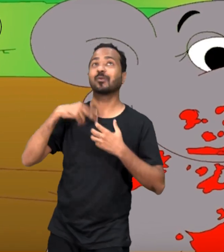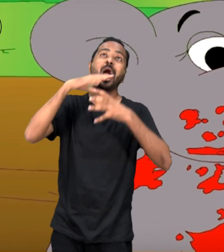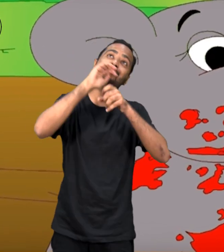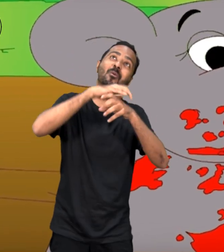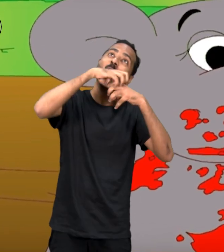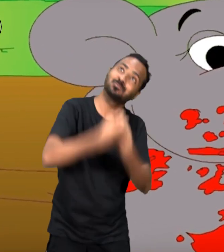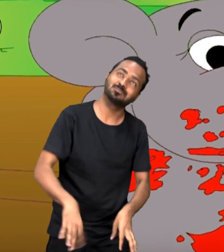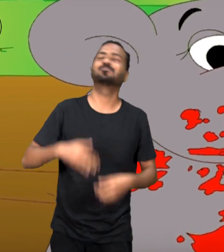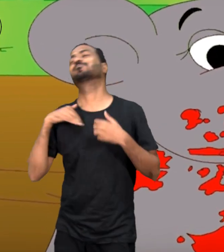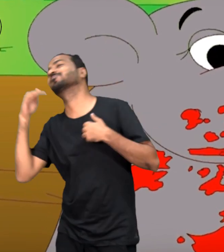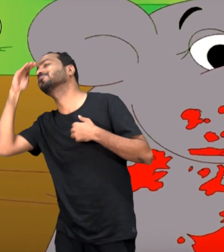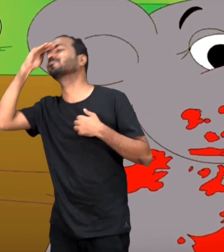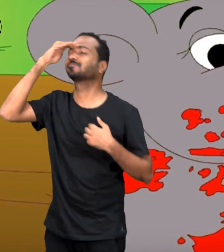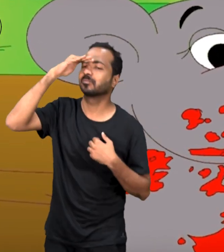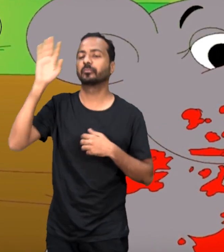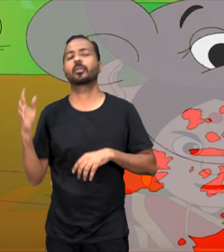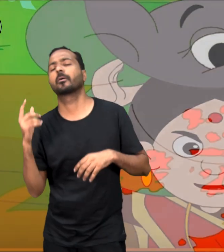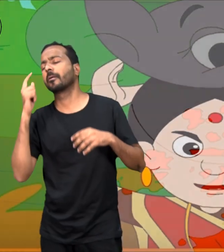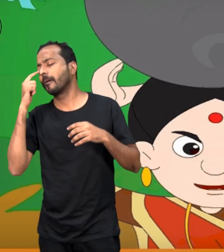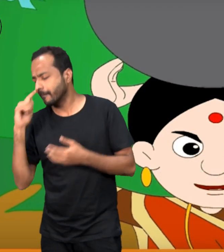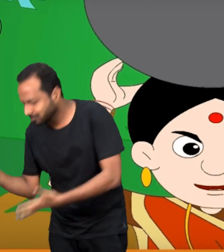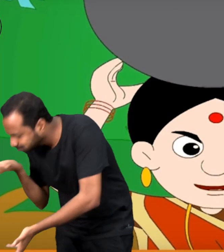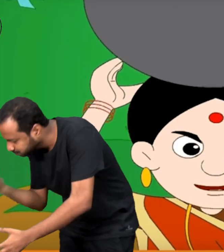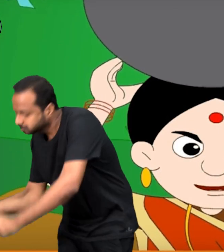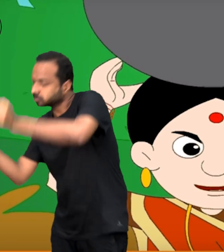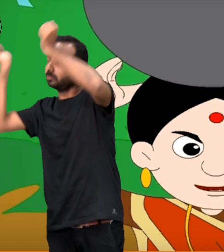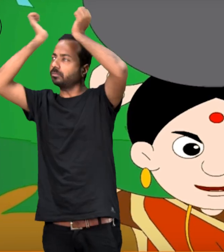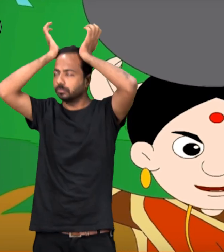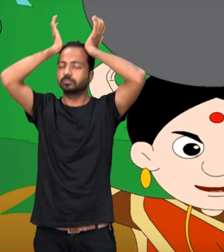He thought when mom will come she will appraise me how I saved him.